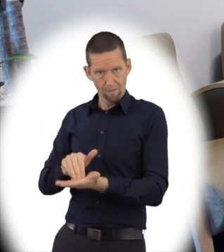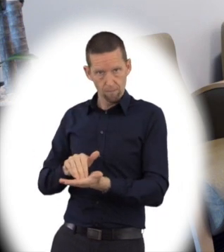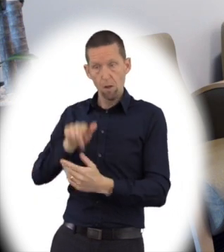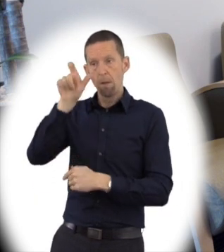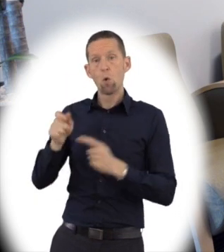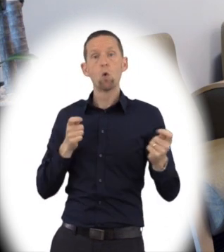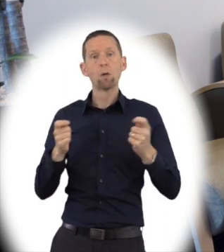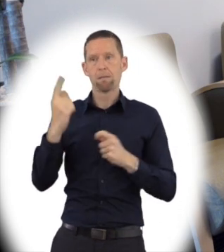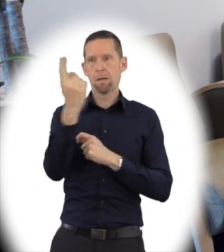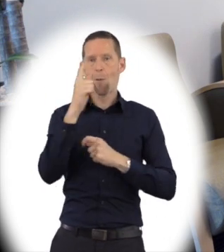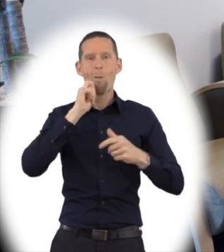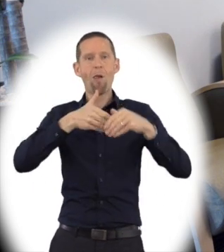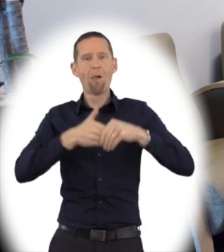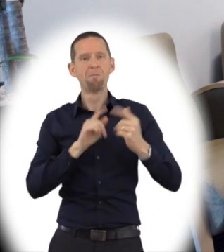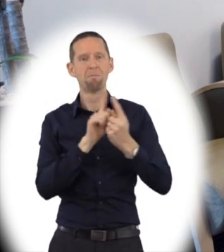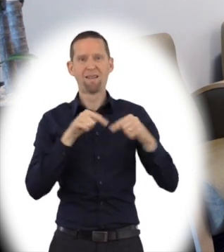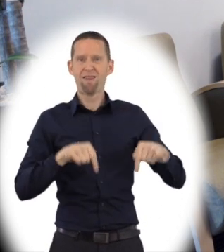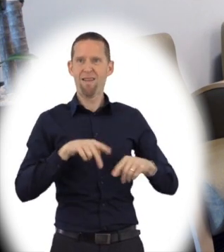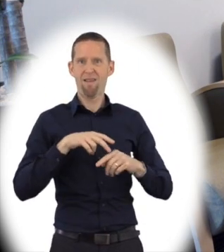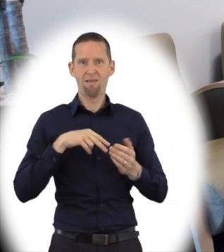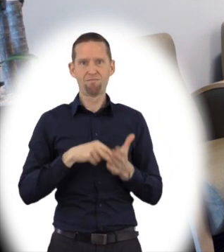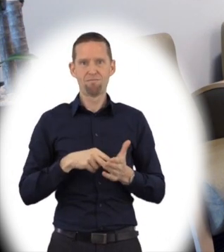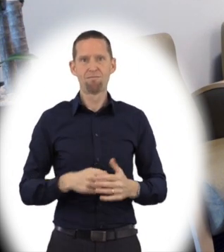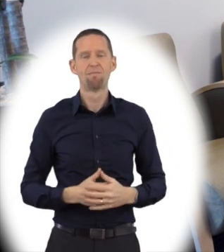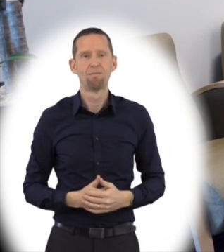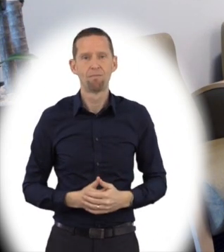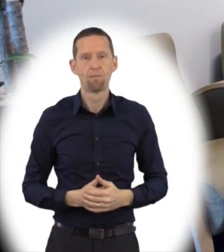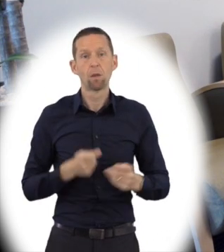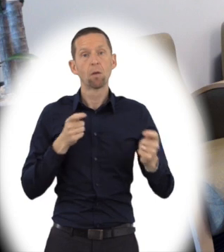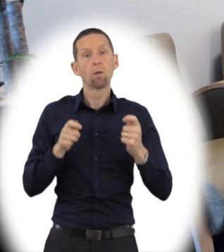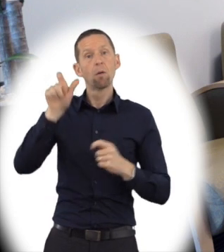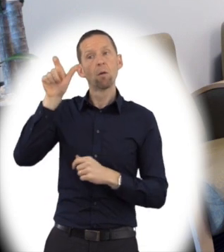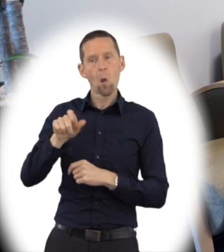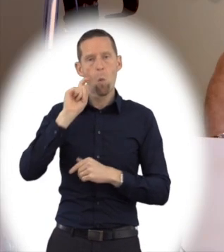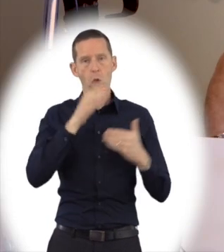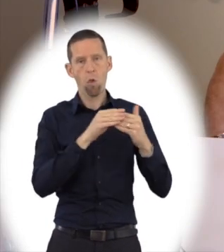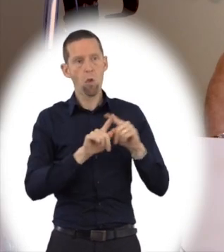conciliator will meet you in the reception area. The conciliator will then take you to